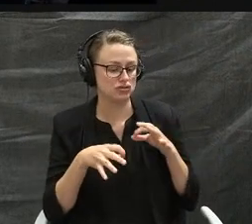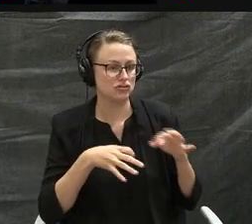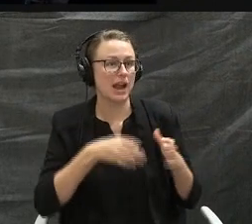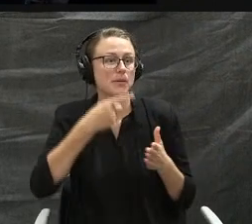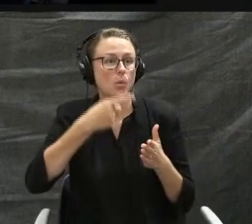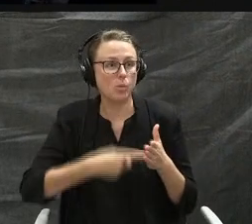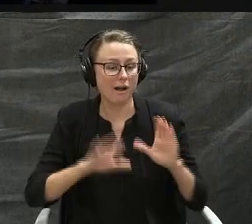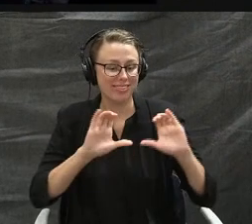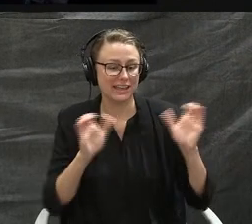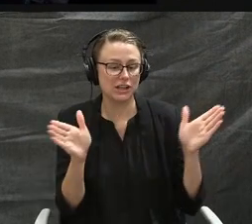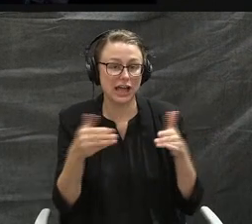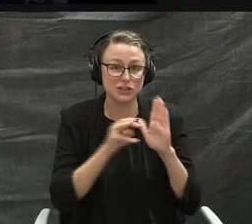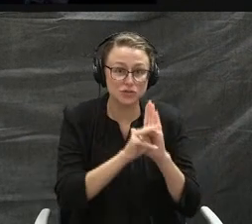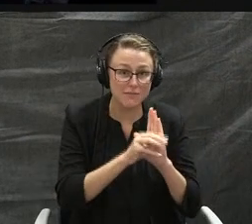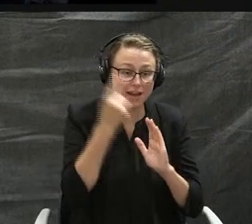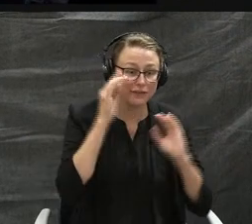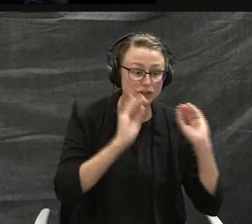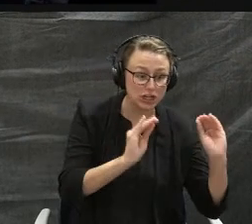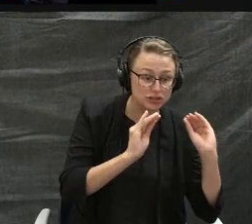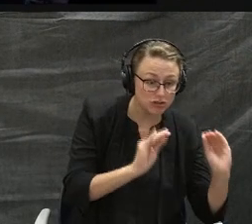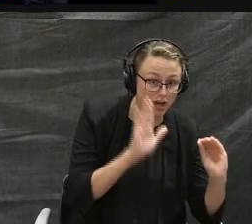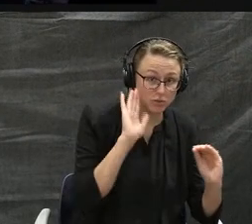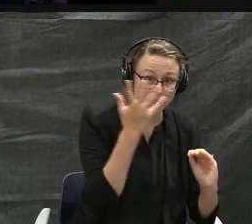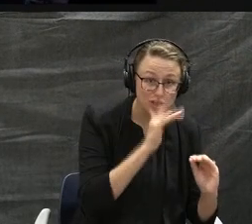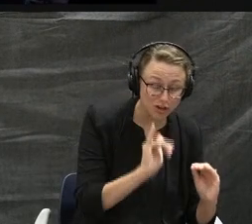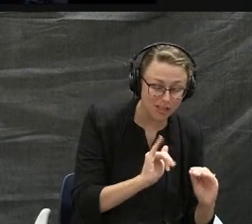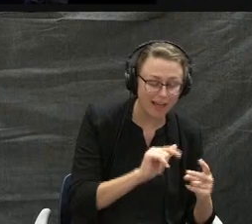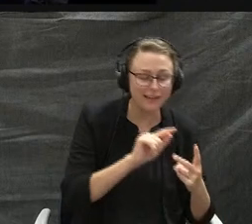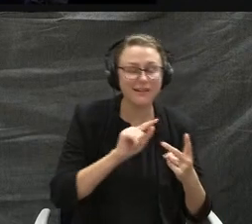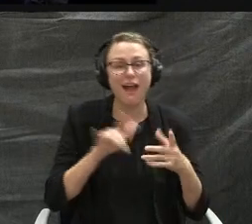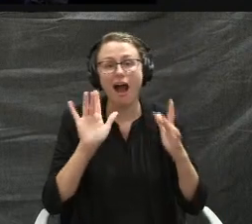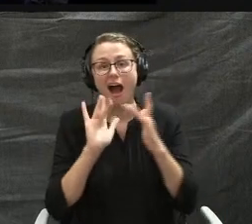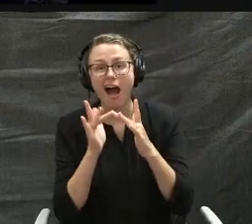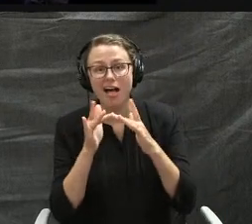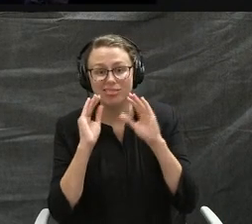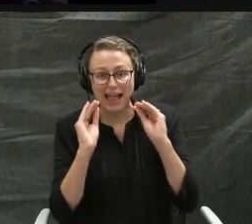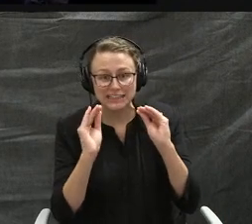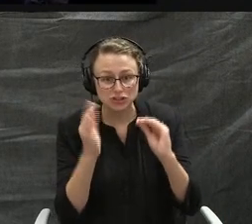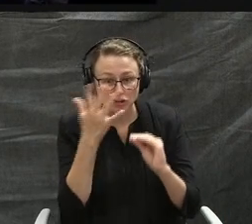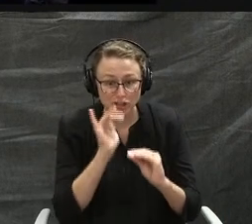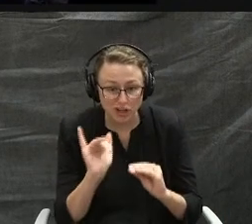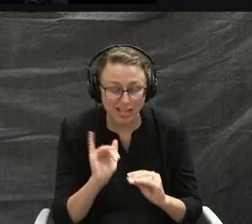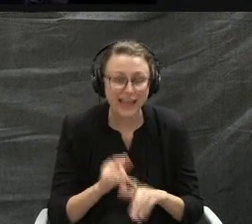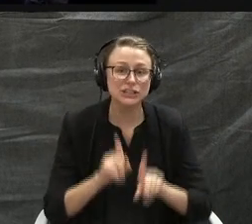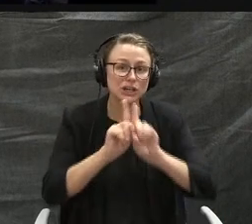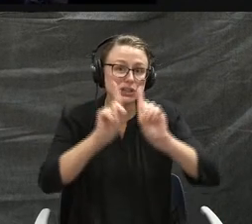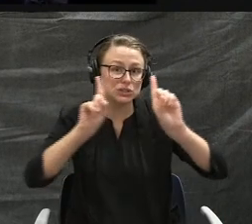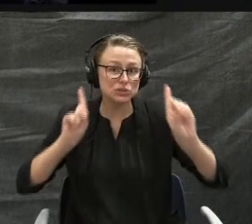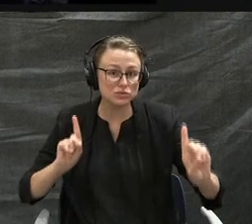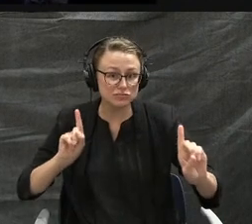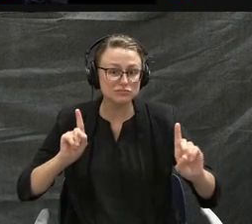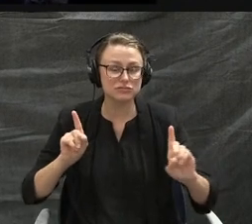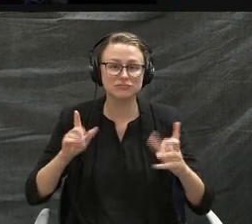instruction would look like. What on line instruction would look like? What social distancing strategies would look